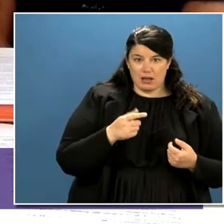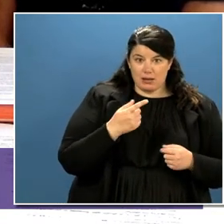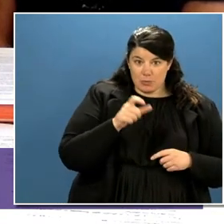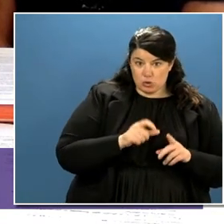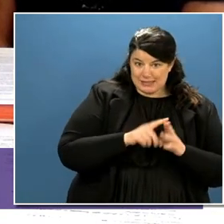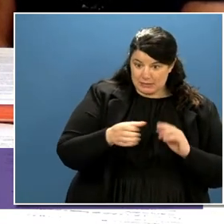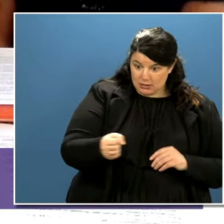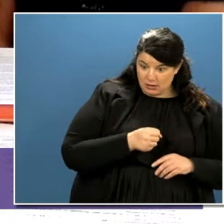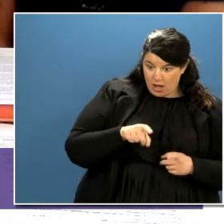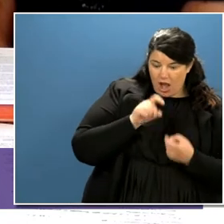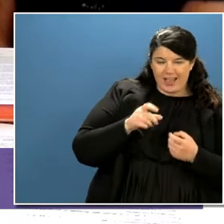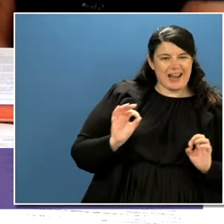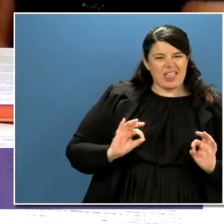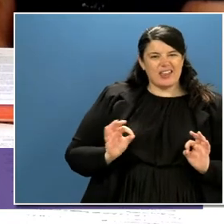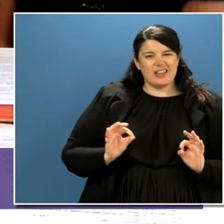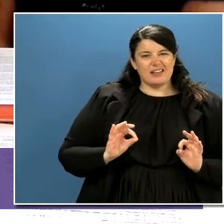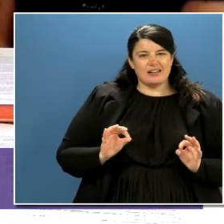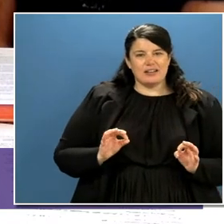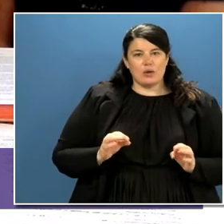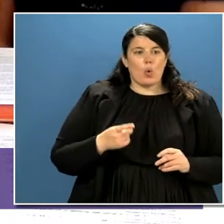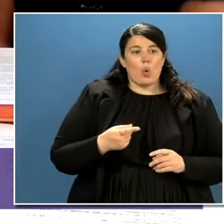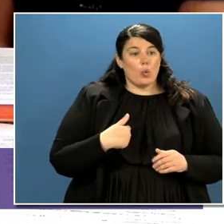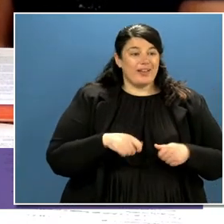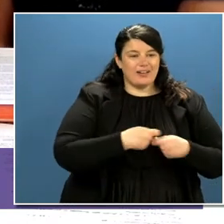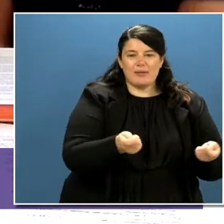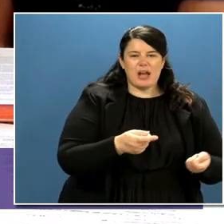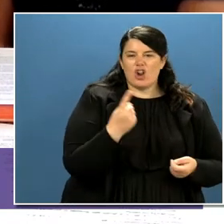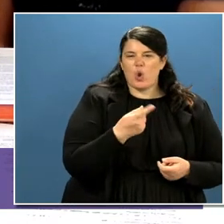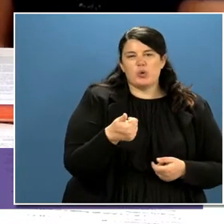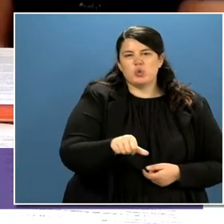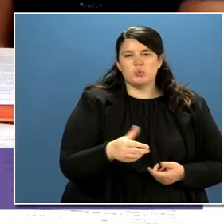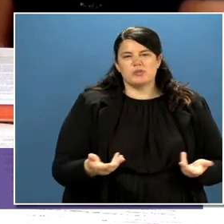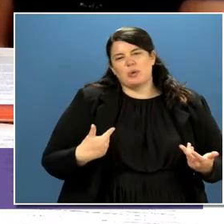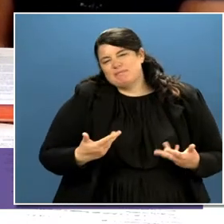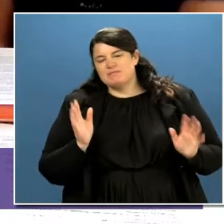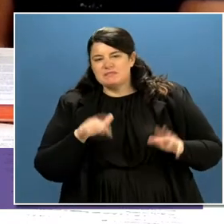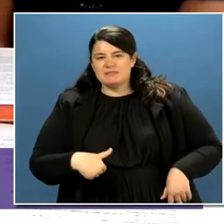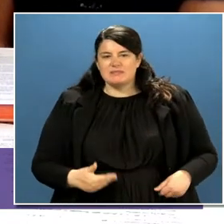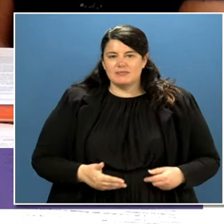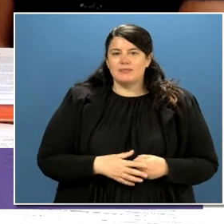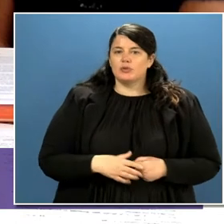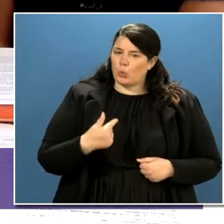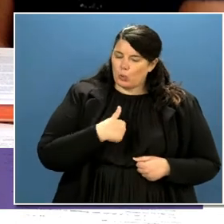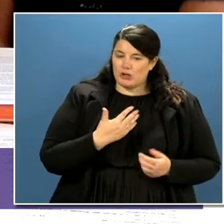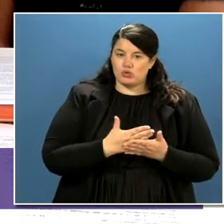didn't use the product or whatever. So we're really passionate about actually being held accountable of what